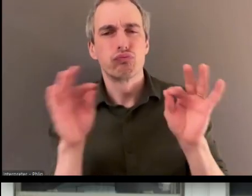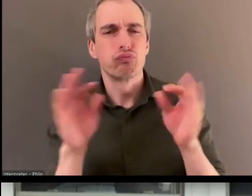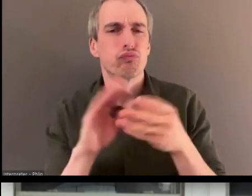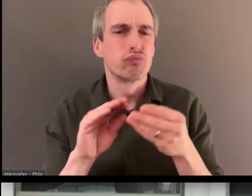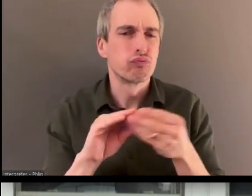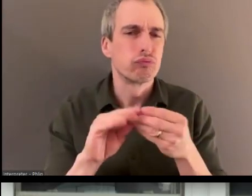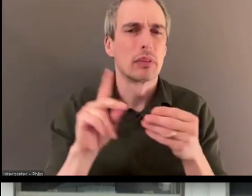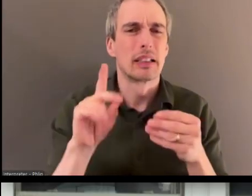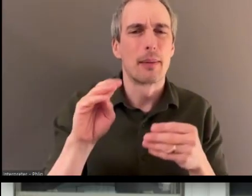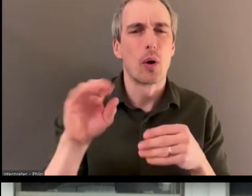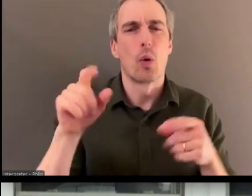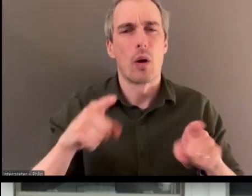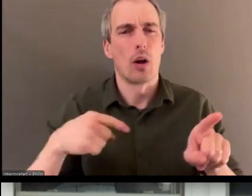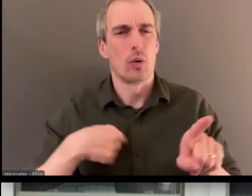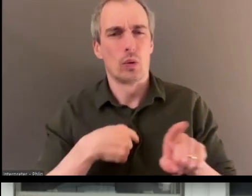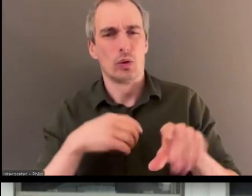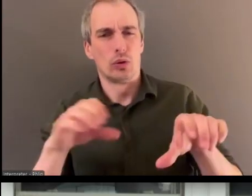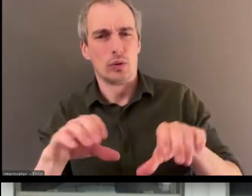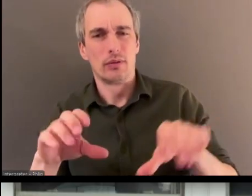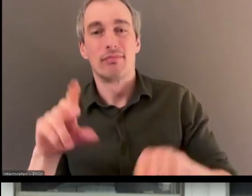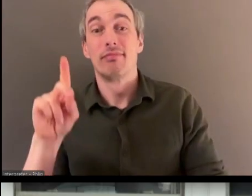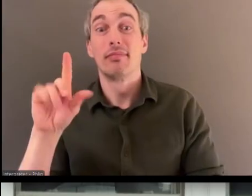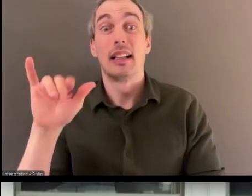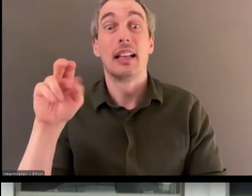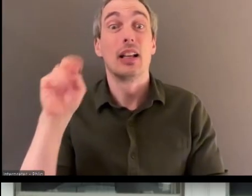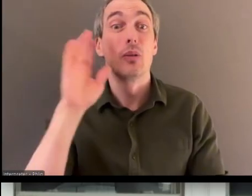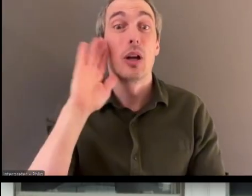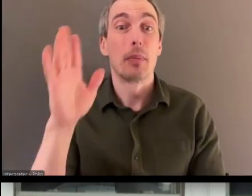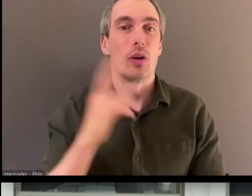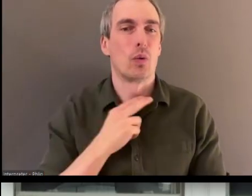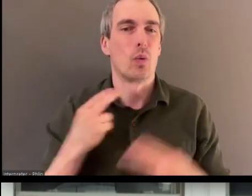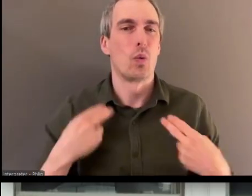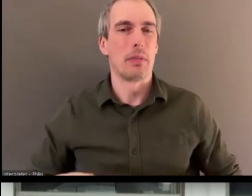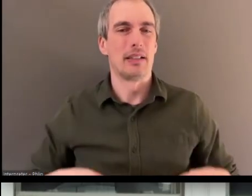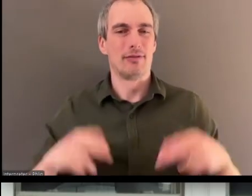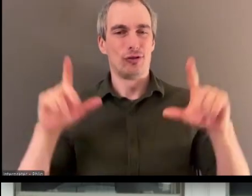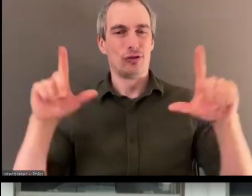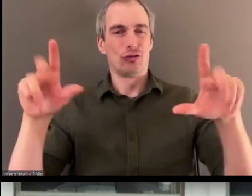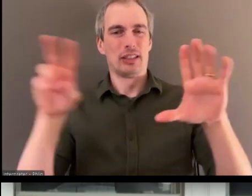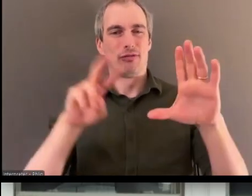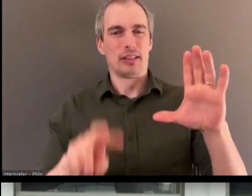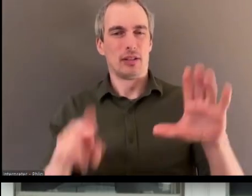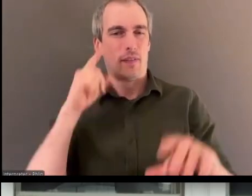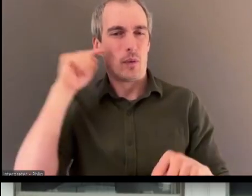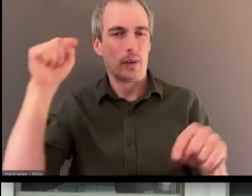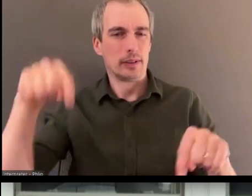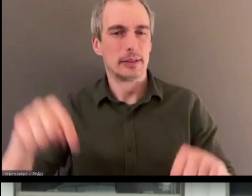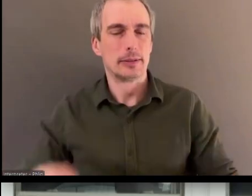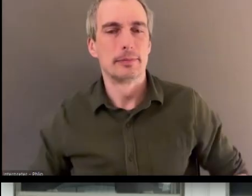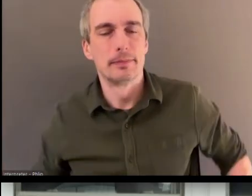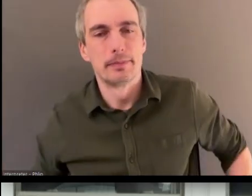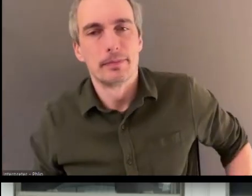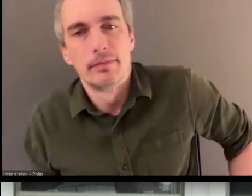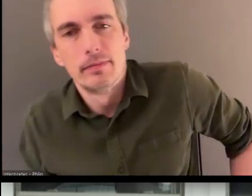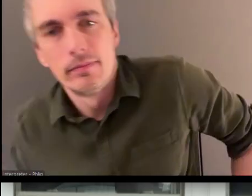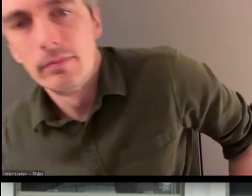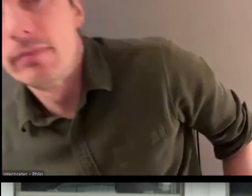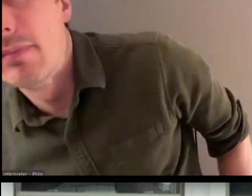Yeah. See, I'm just doing the mirroring... or changing it to mirror.